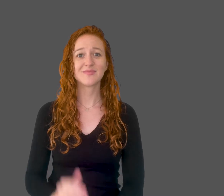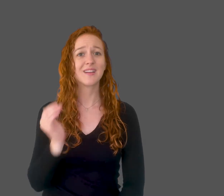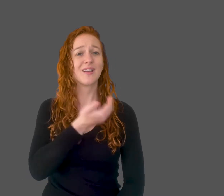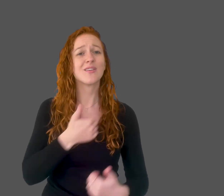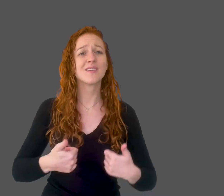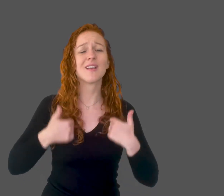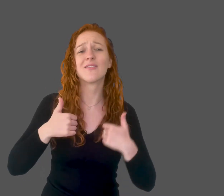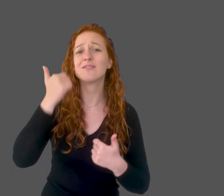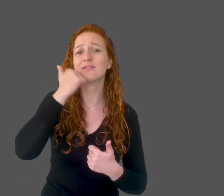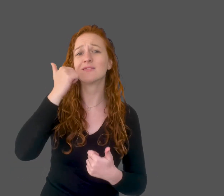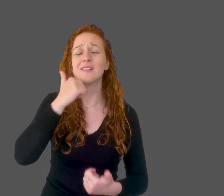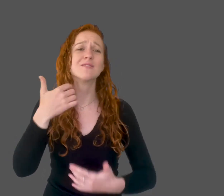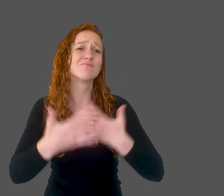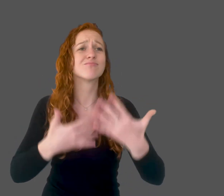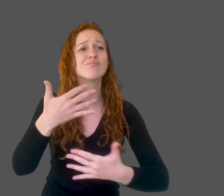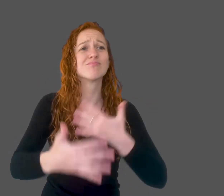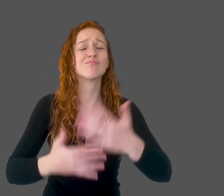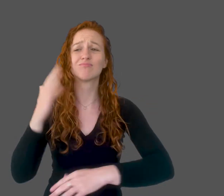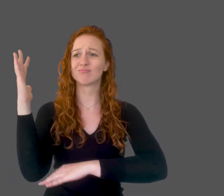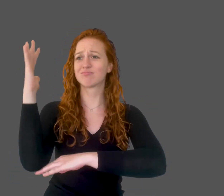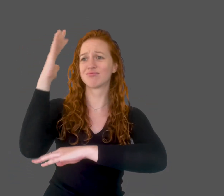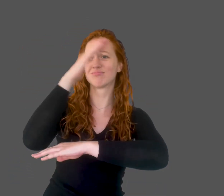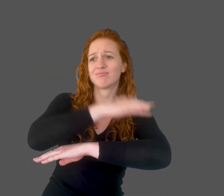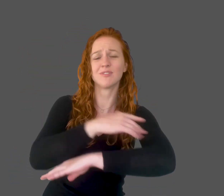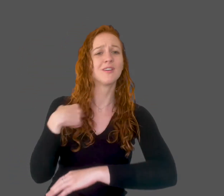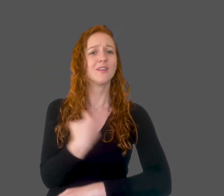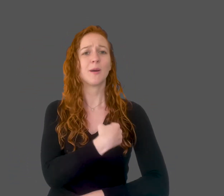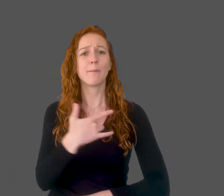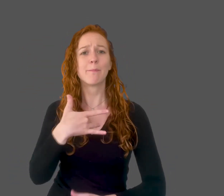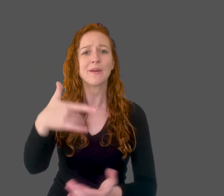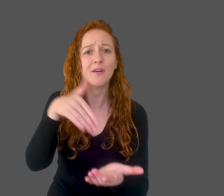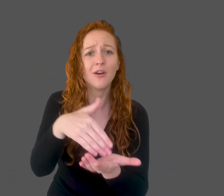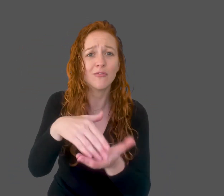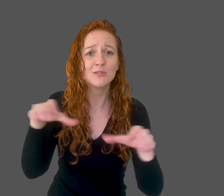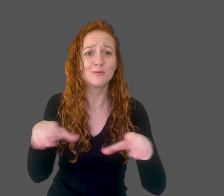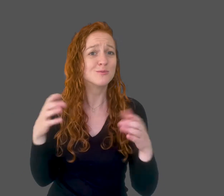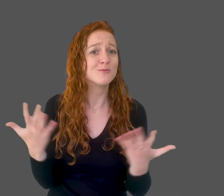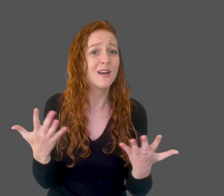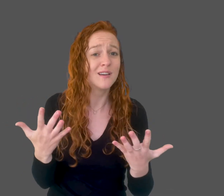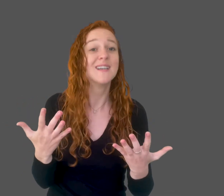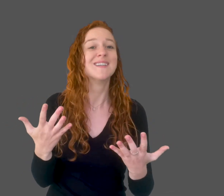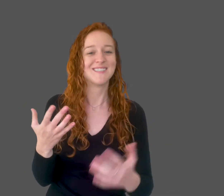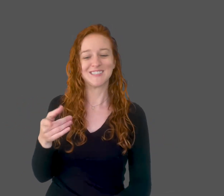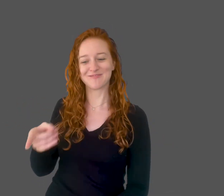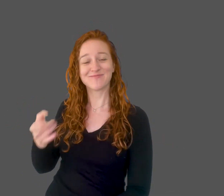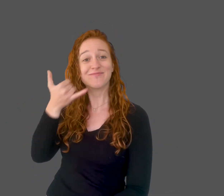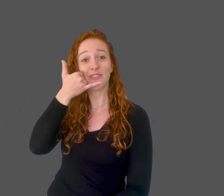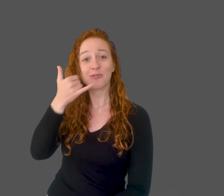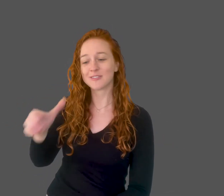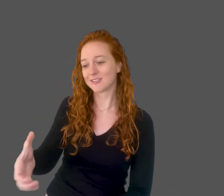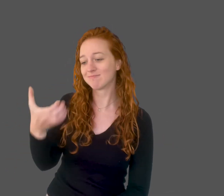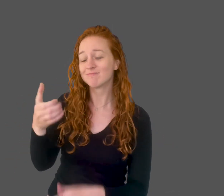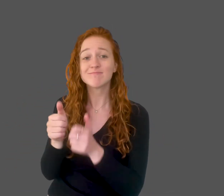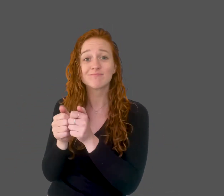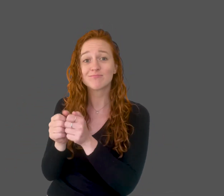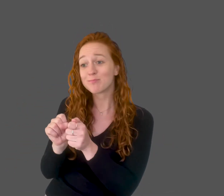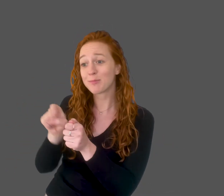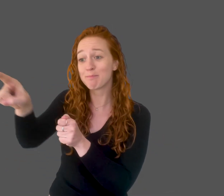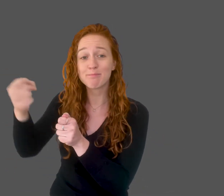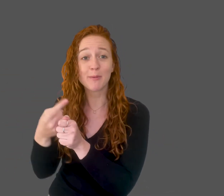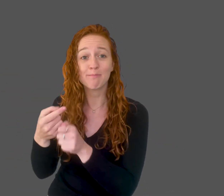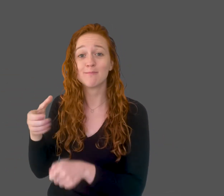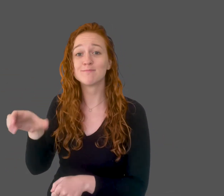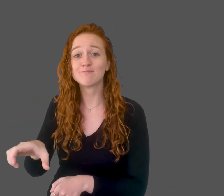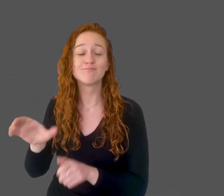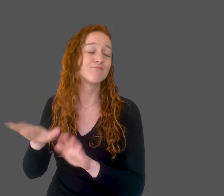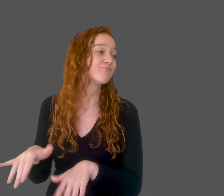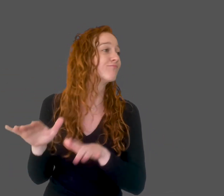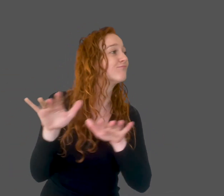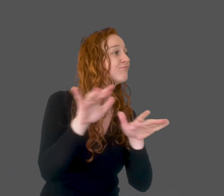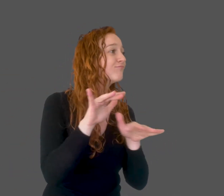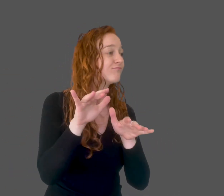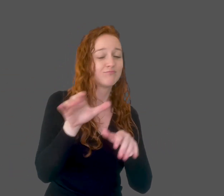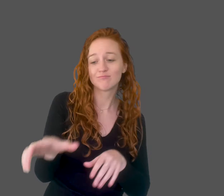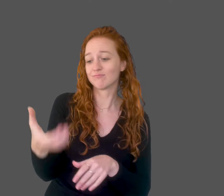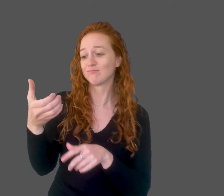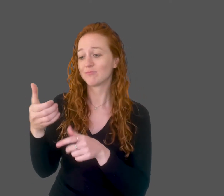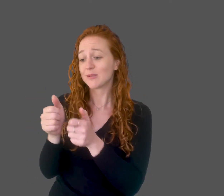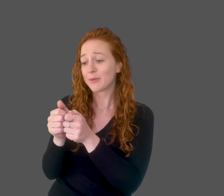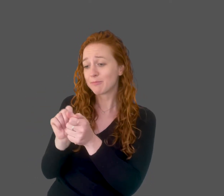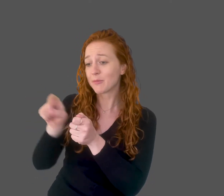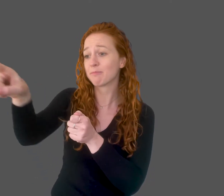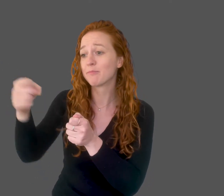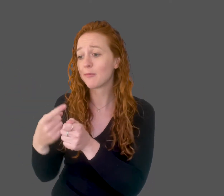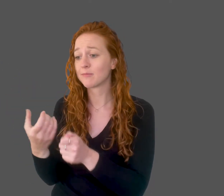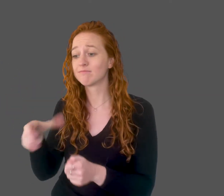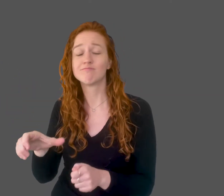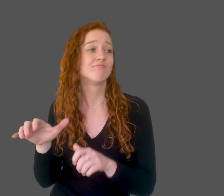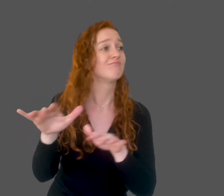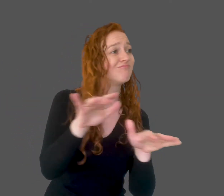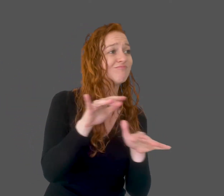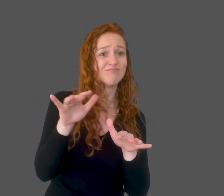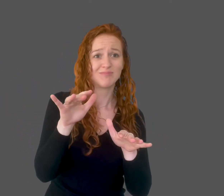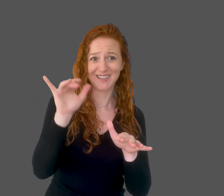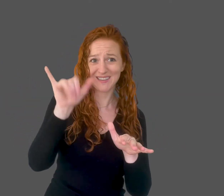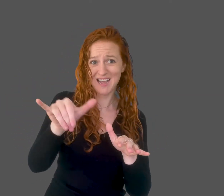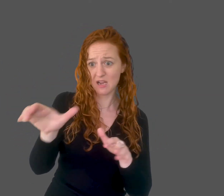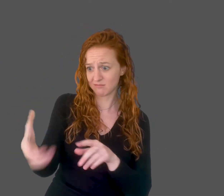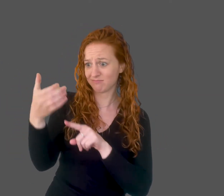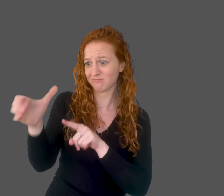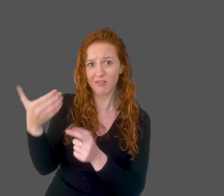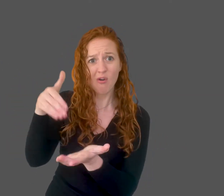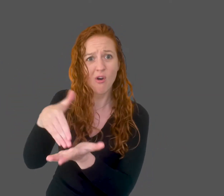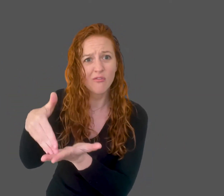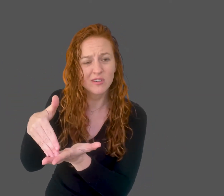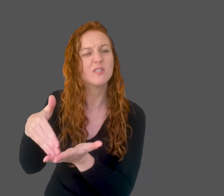Everyday, we often look at our phones and text throughout the day.